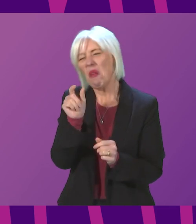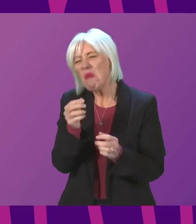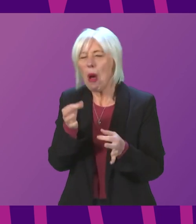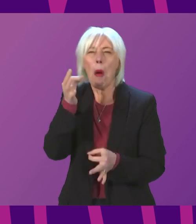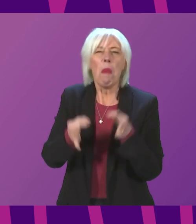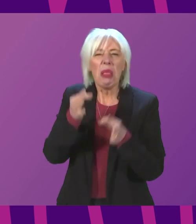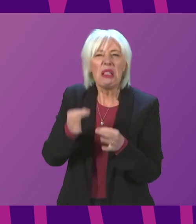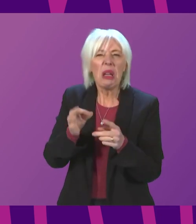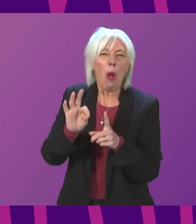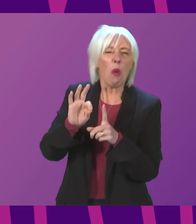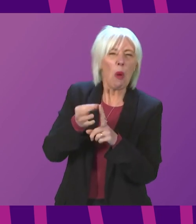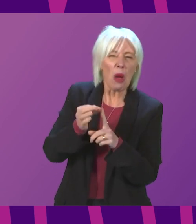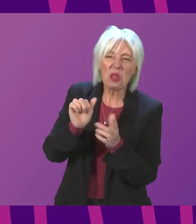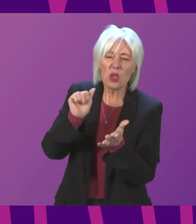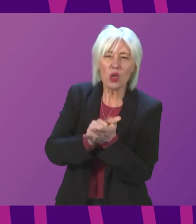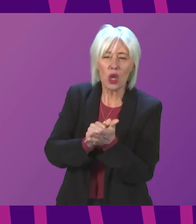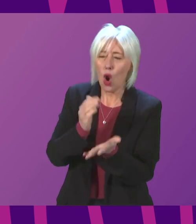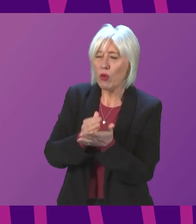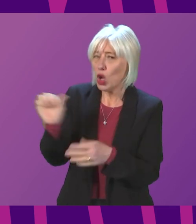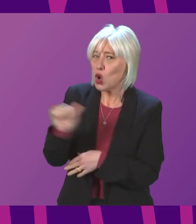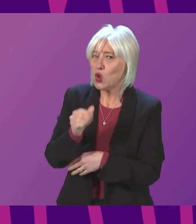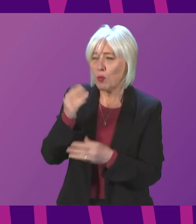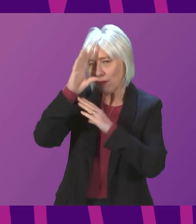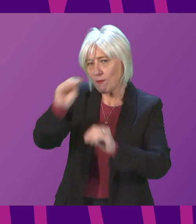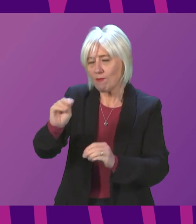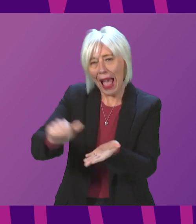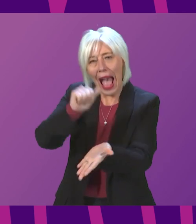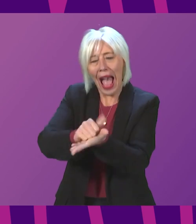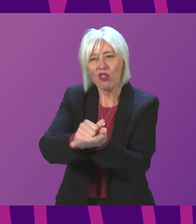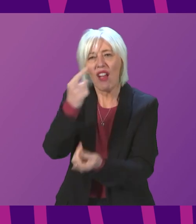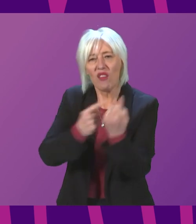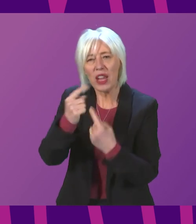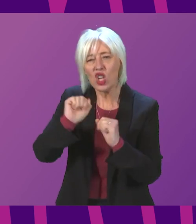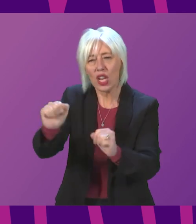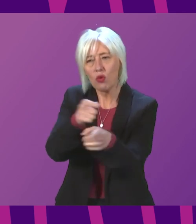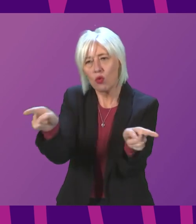people the accurate information that they need?